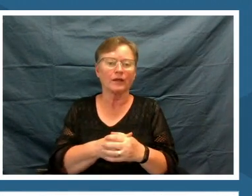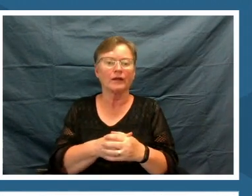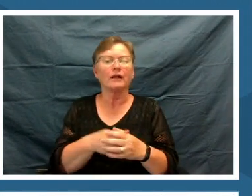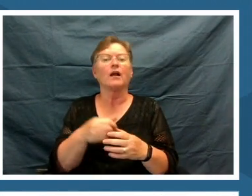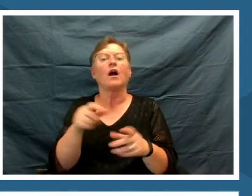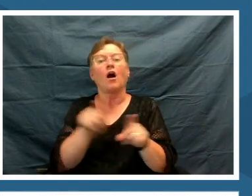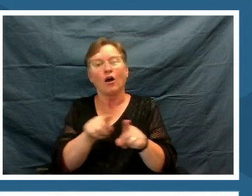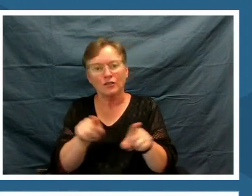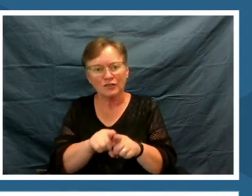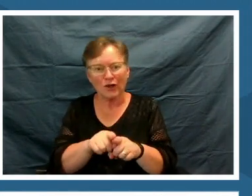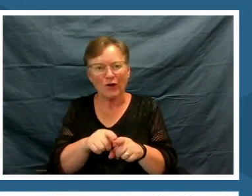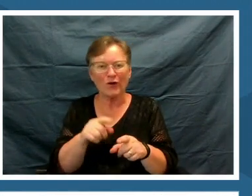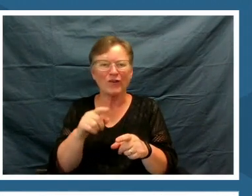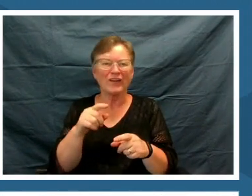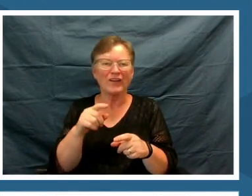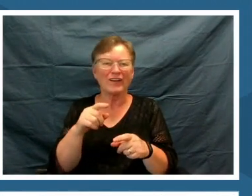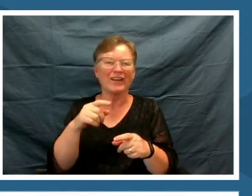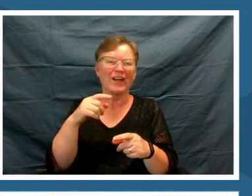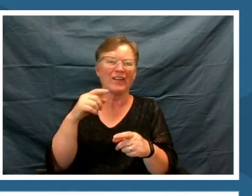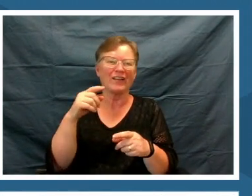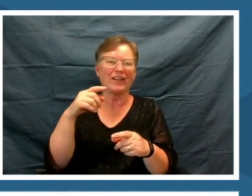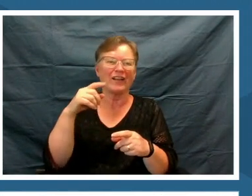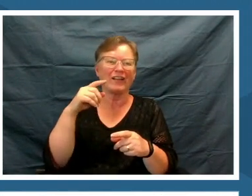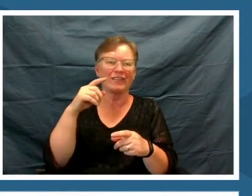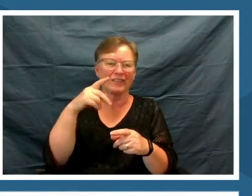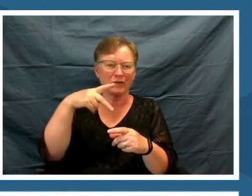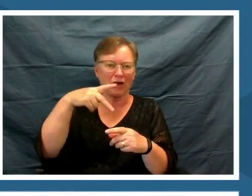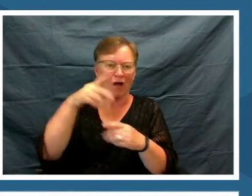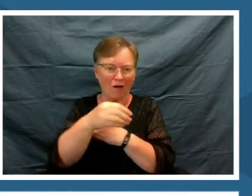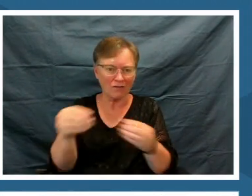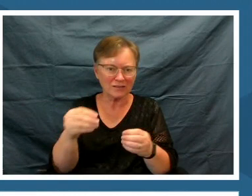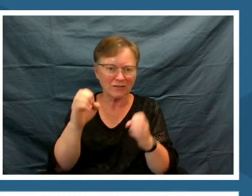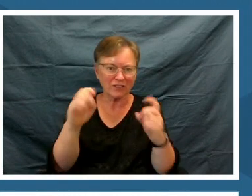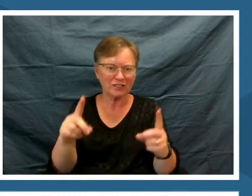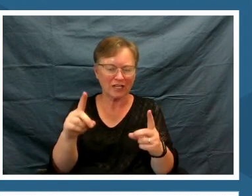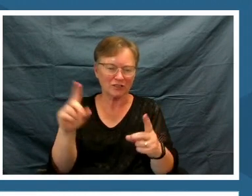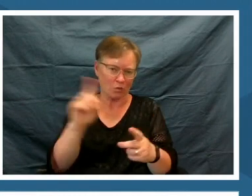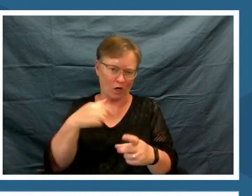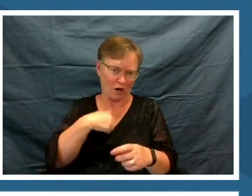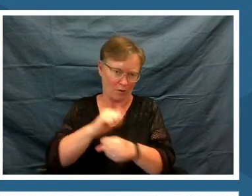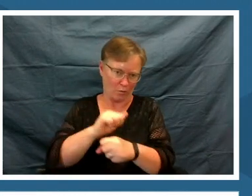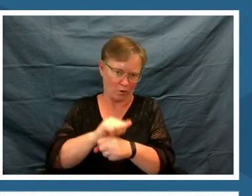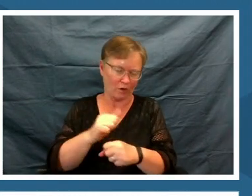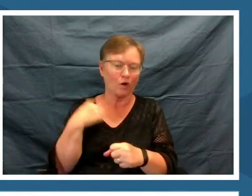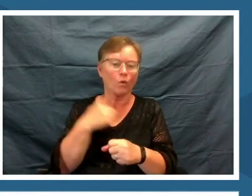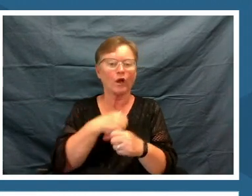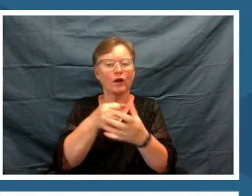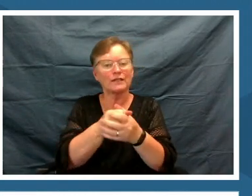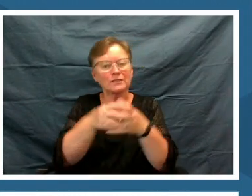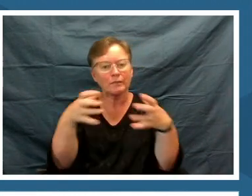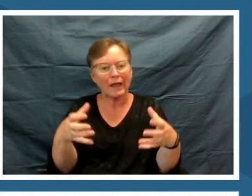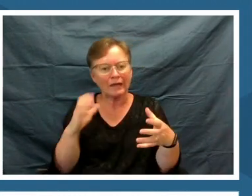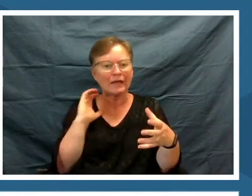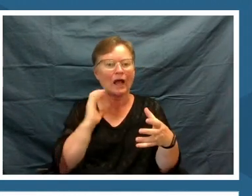office of education um where i work um we are expanding our portfolio of